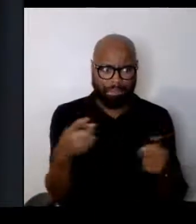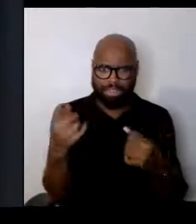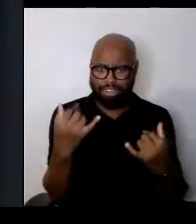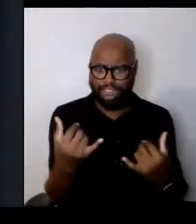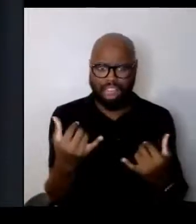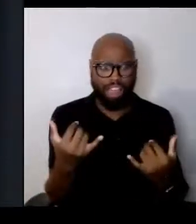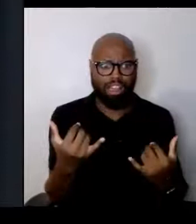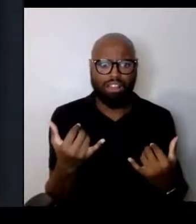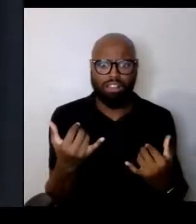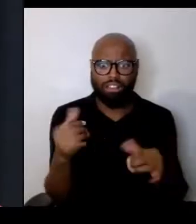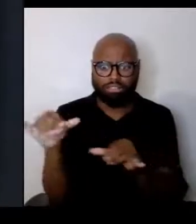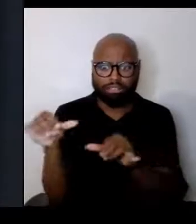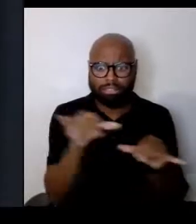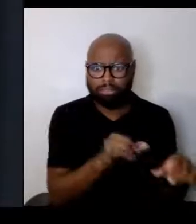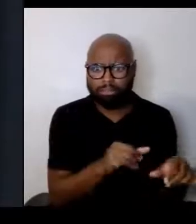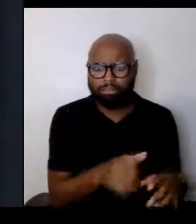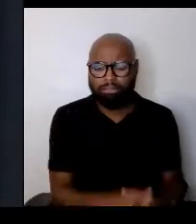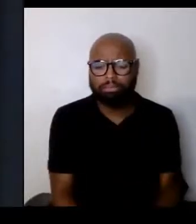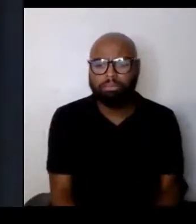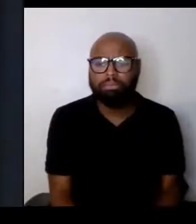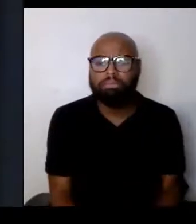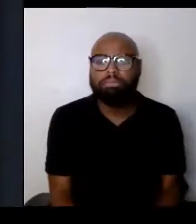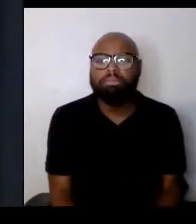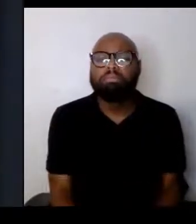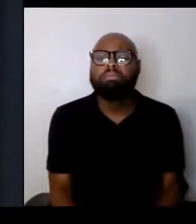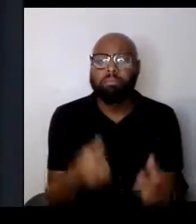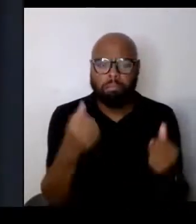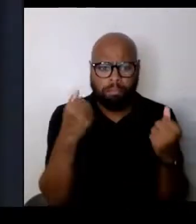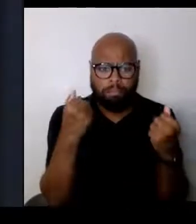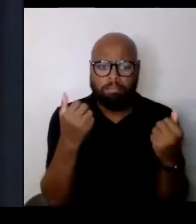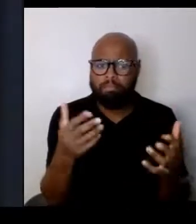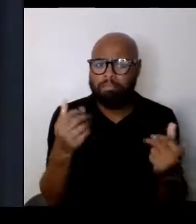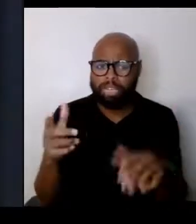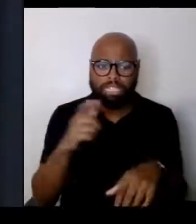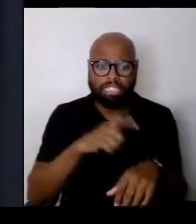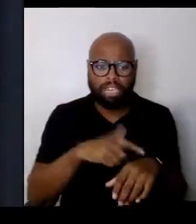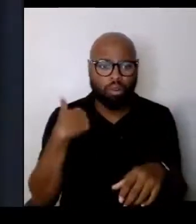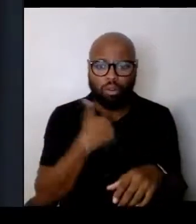But you know, many times we could not speak